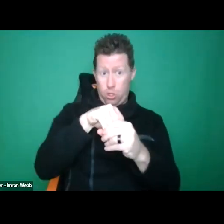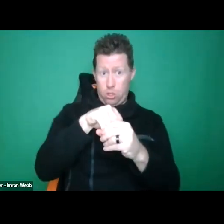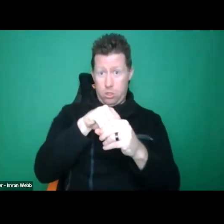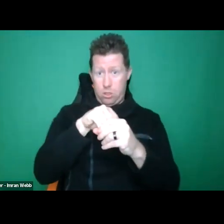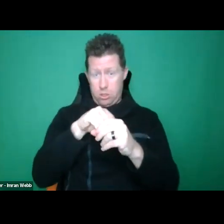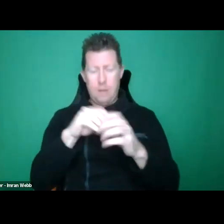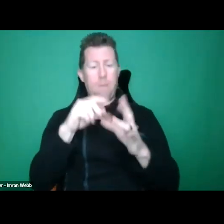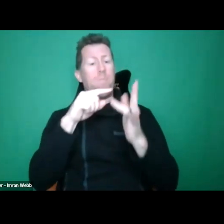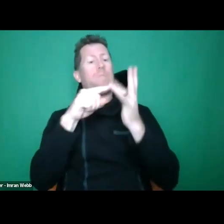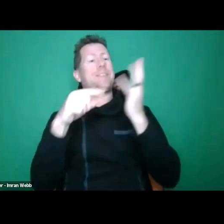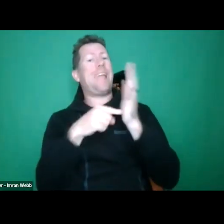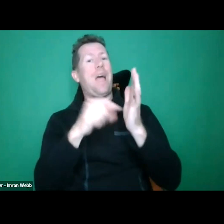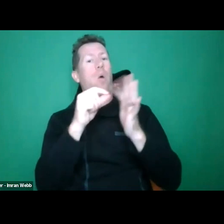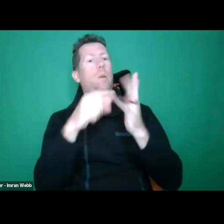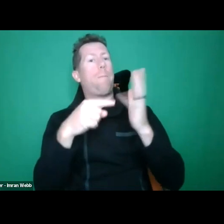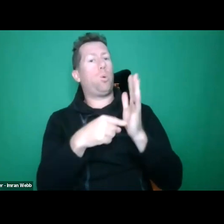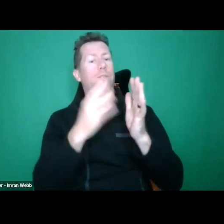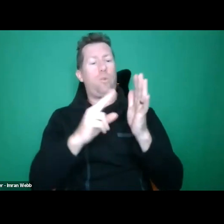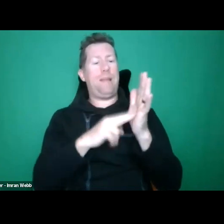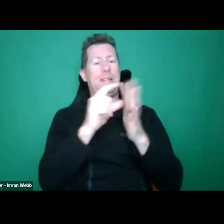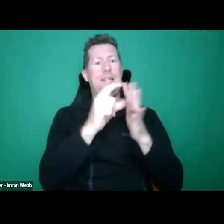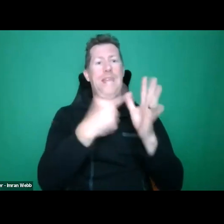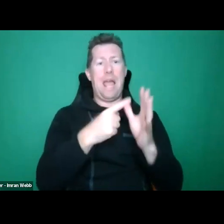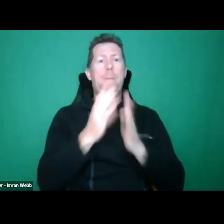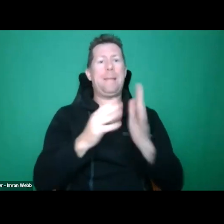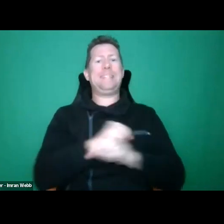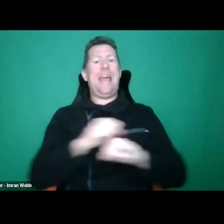I really want to talk about the ethical obligations of the data asset